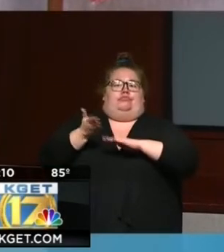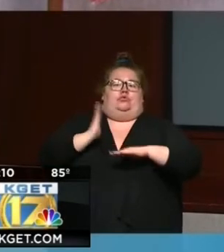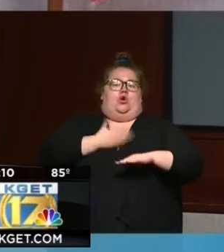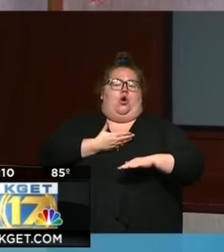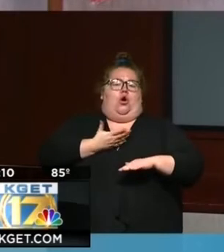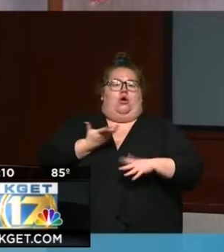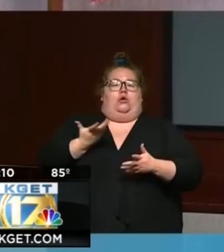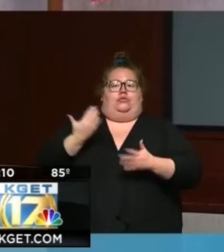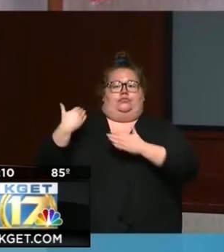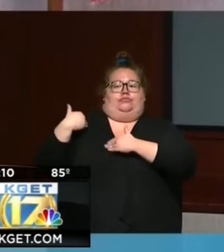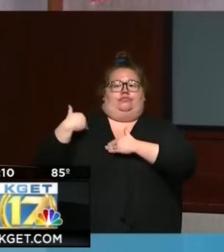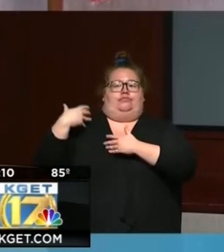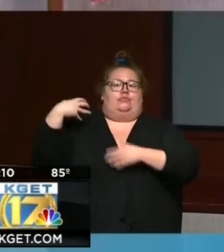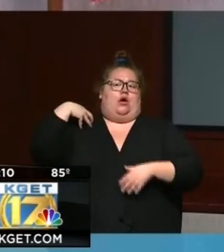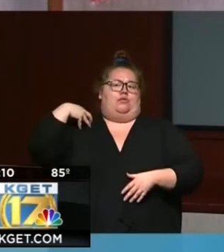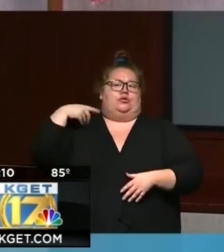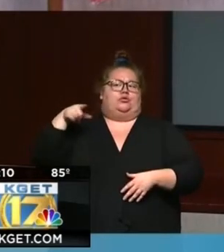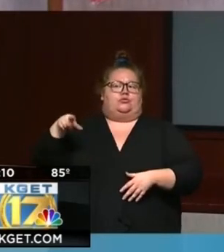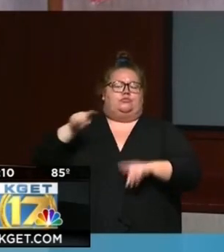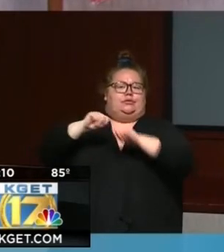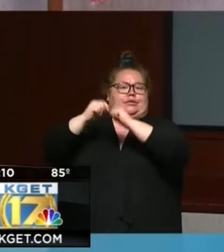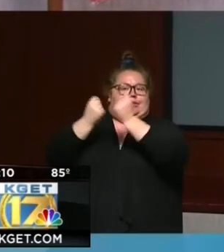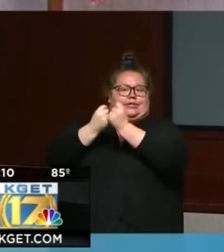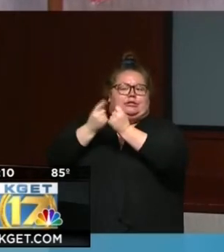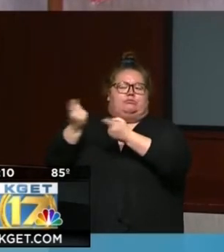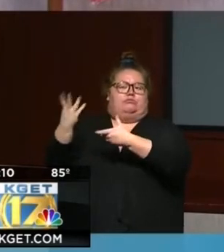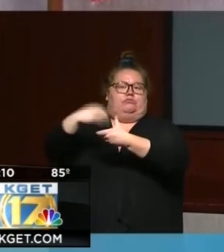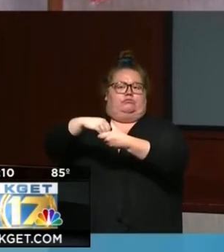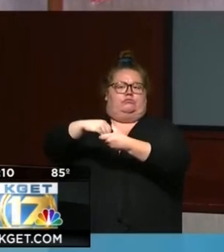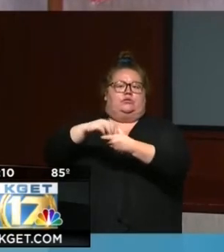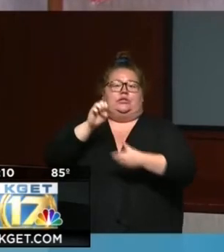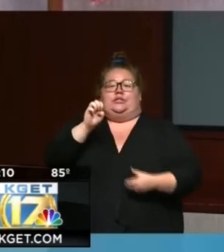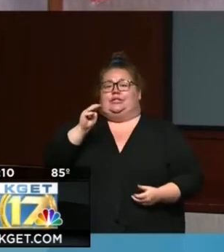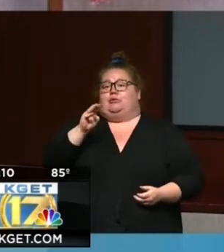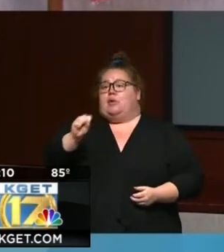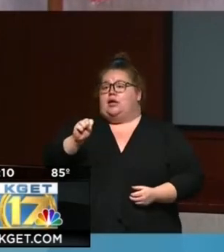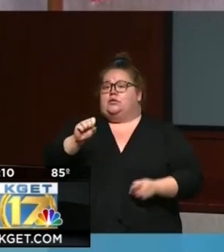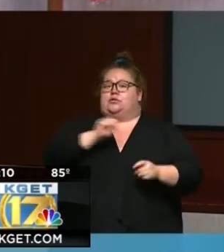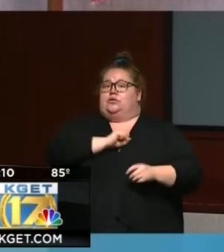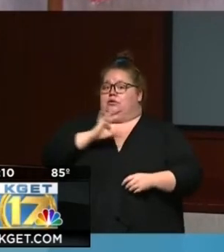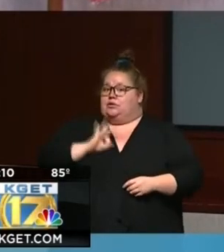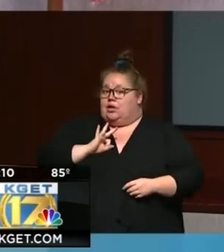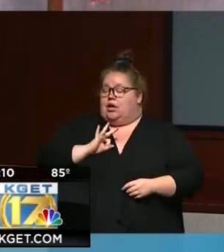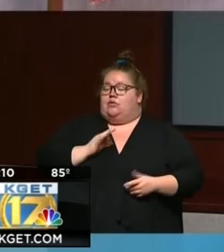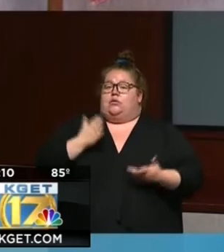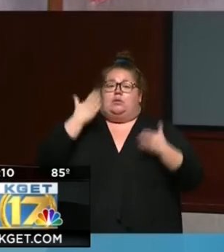FACILITIES. GEORGIANA ARMSTRONG APPOINTED AS OUR SKILLED NURSING FACILITY ACCOUNTABILITY OFFICER REMAINS